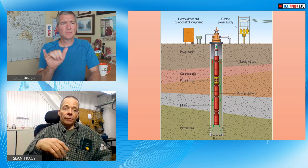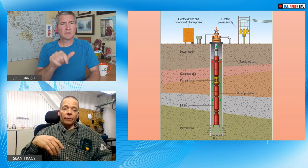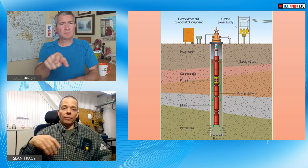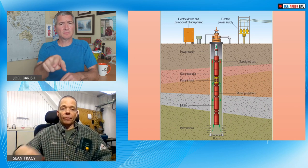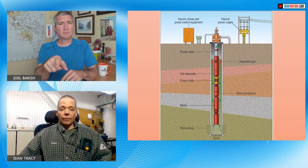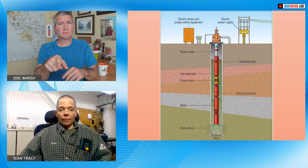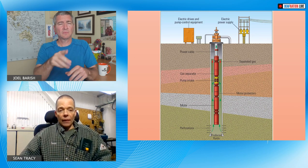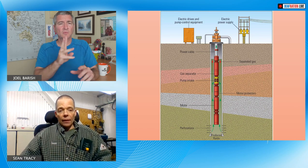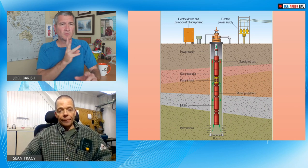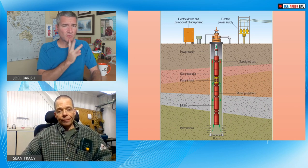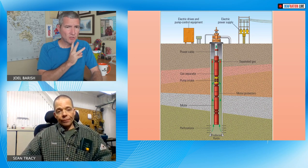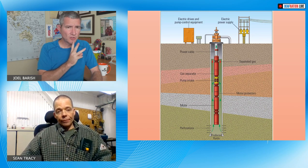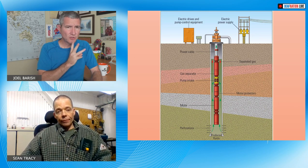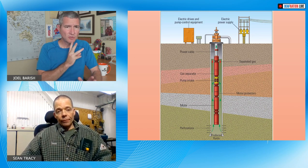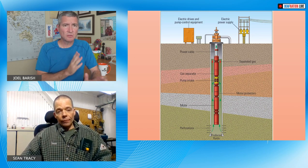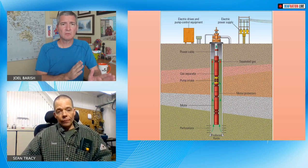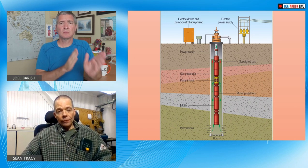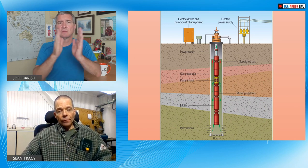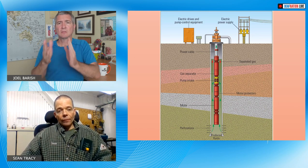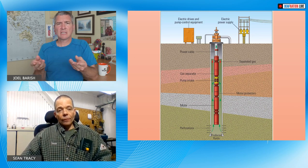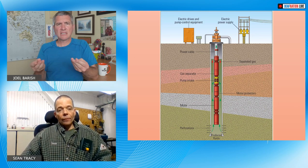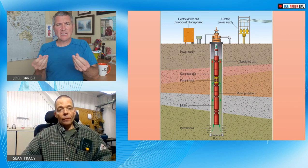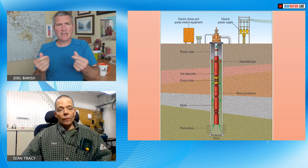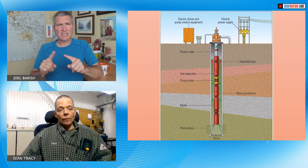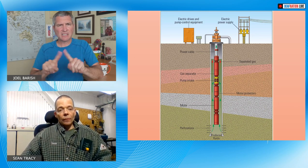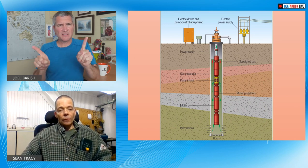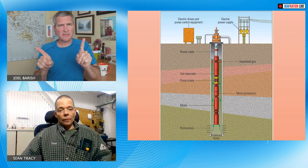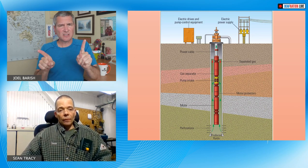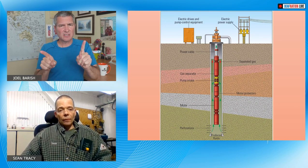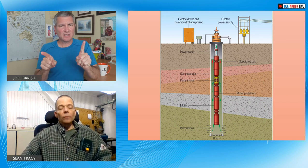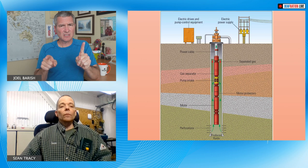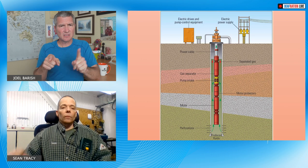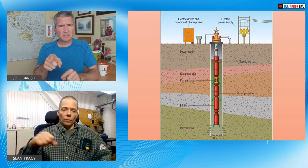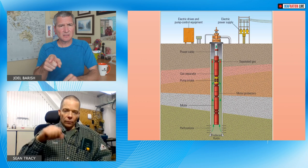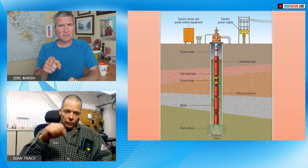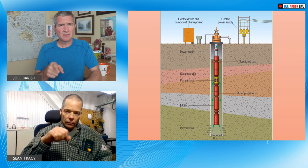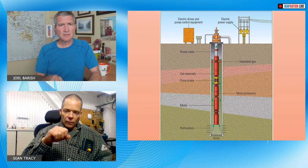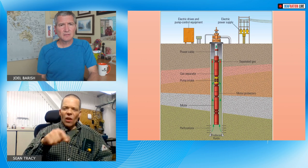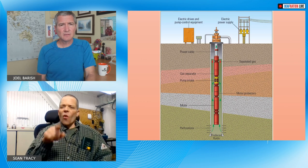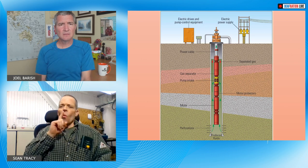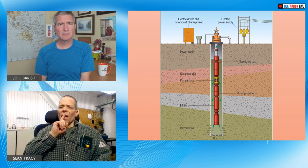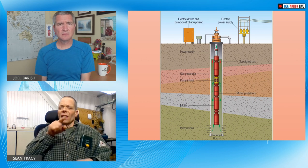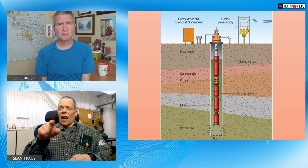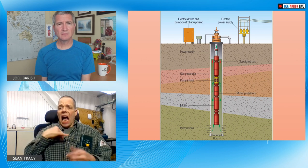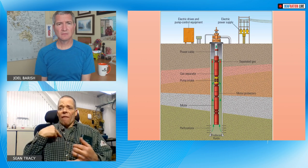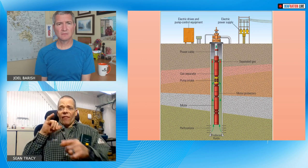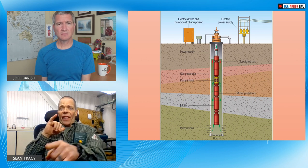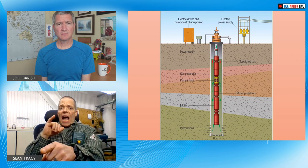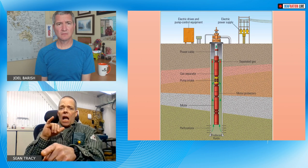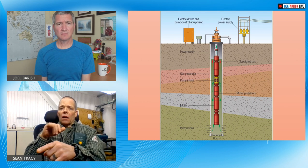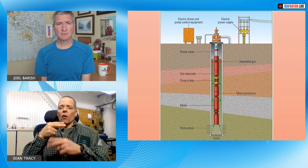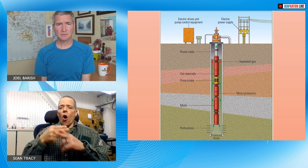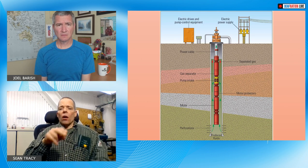So drilling in the water and drilling on land is different? Yes, that's correct. I have what you see here in the picture and